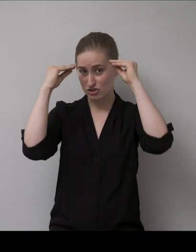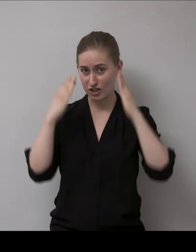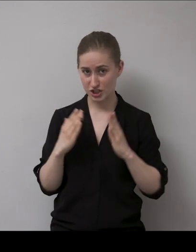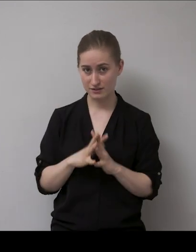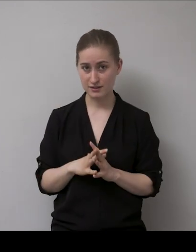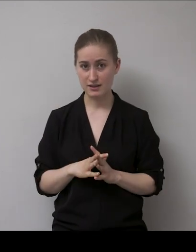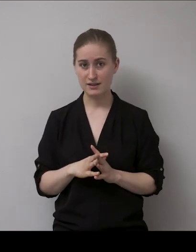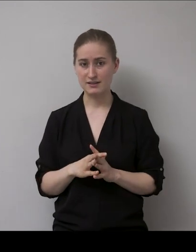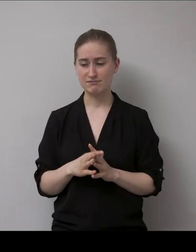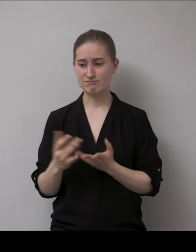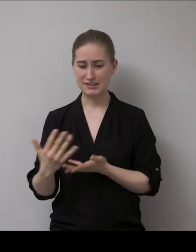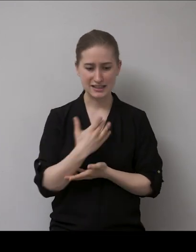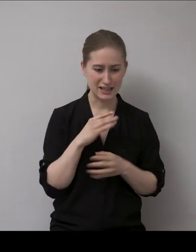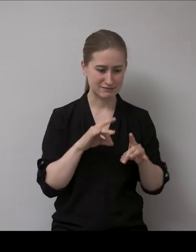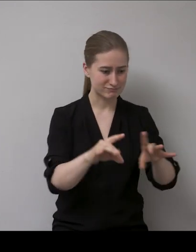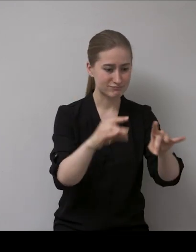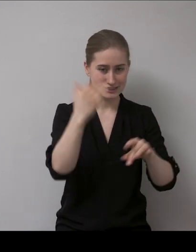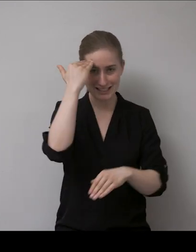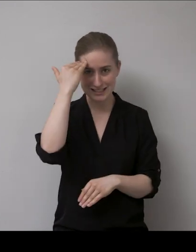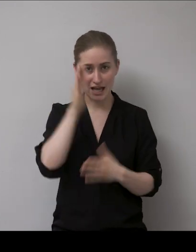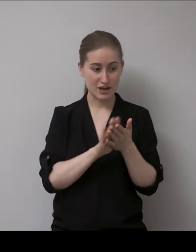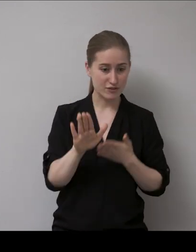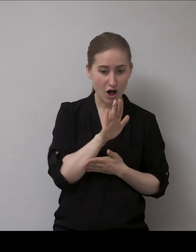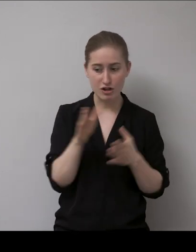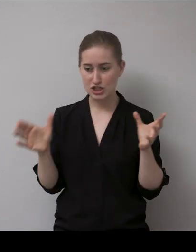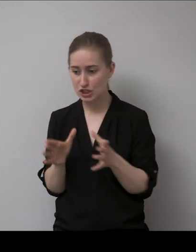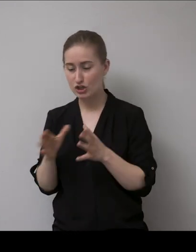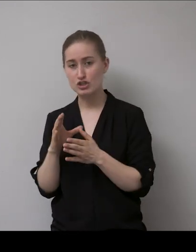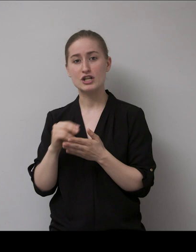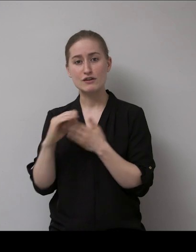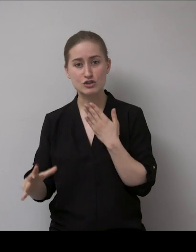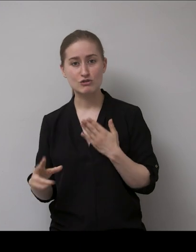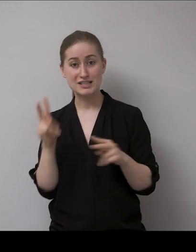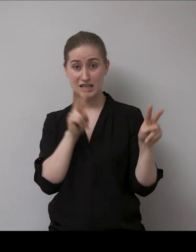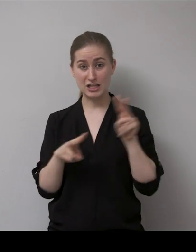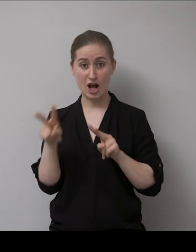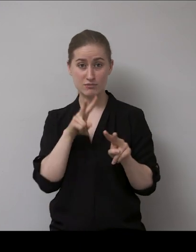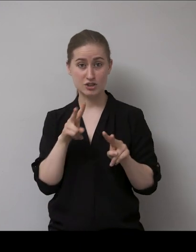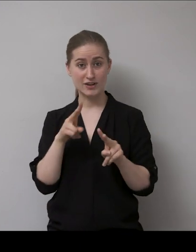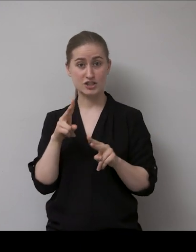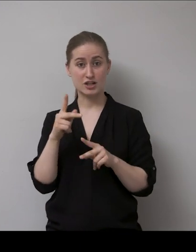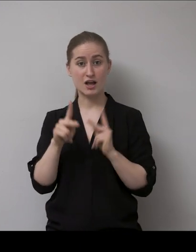"gaining the incitement of colleagues, "the encouragement of pupils, "and the observation of the public."